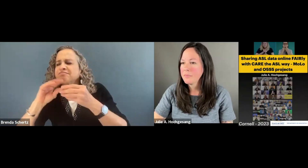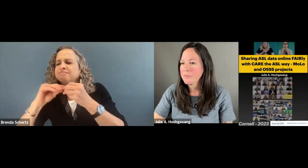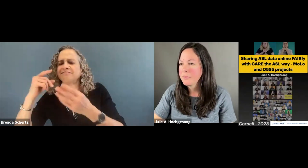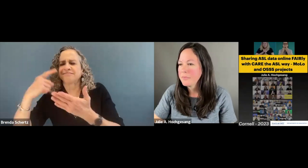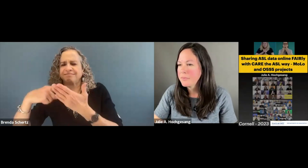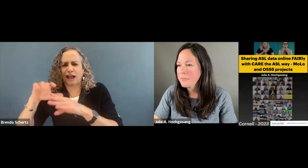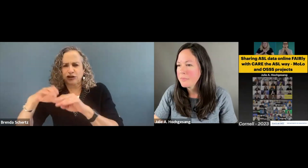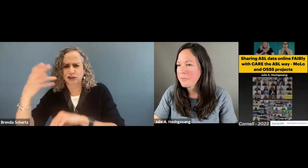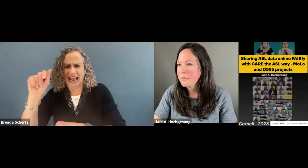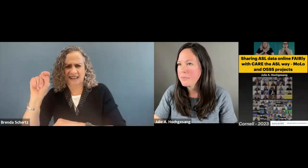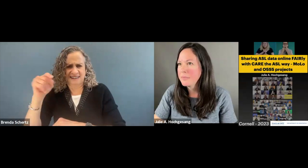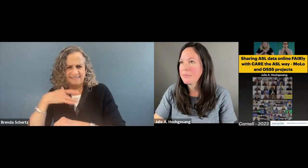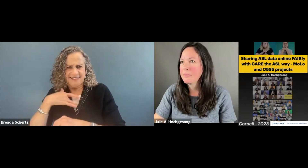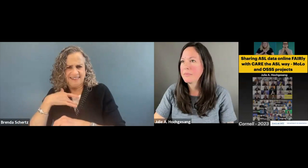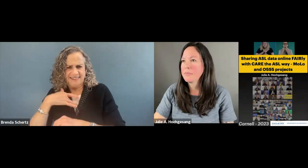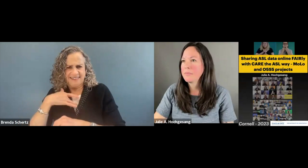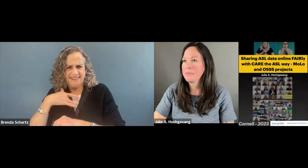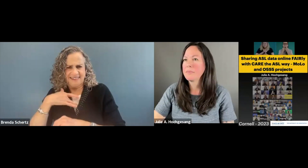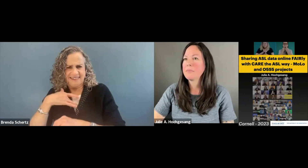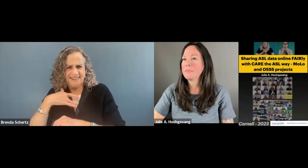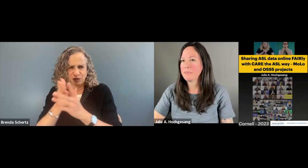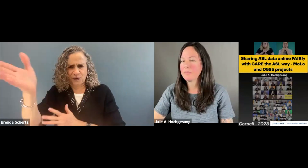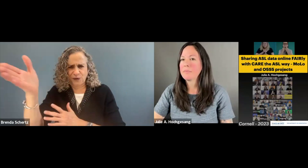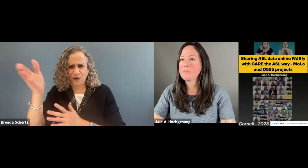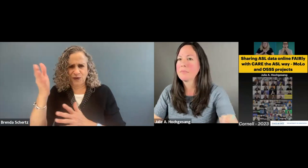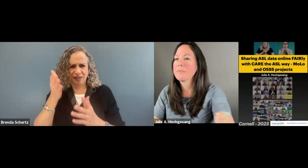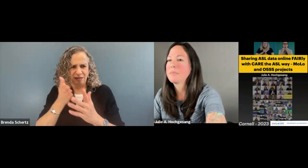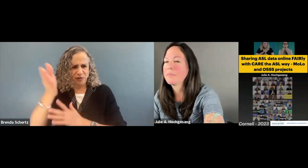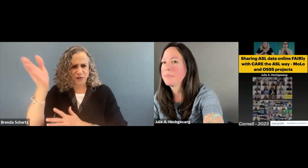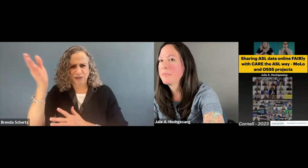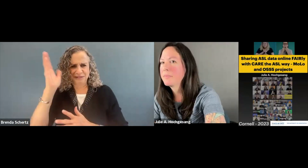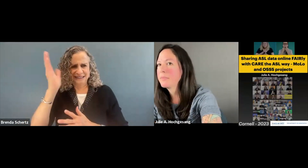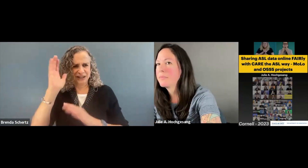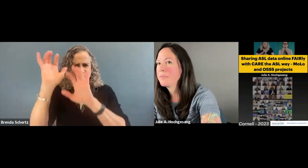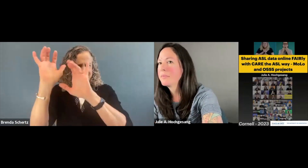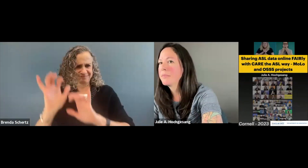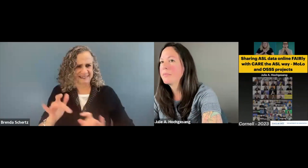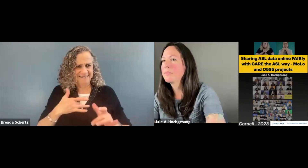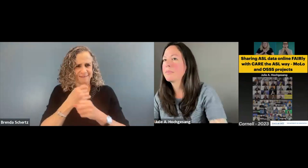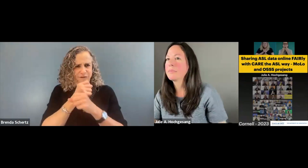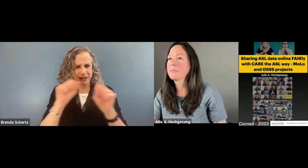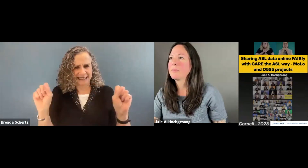So please use the chat features for your comments throughout the presentation.